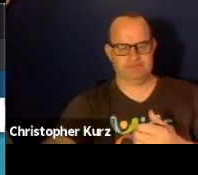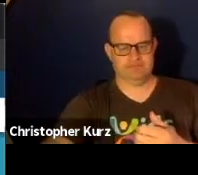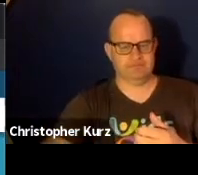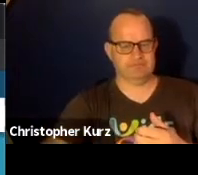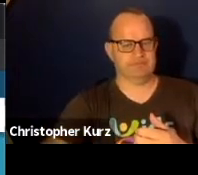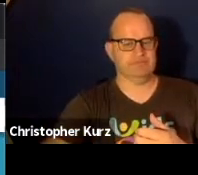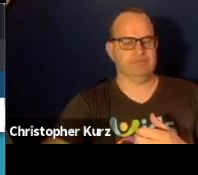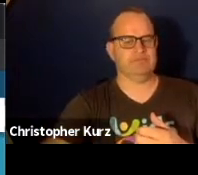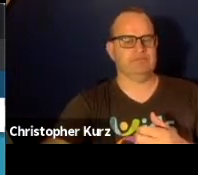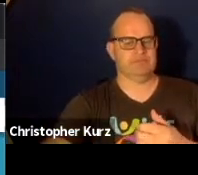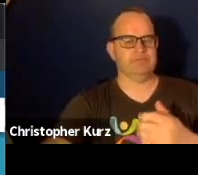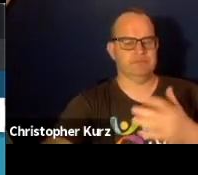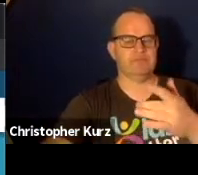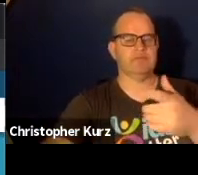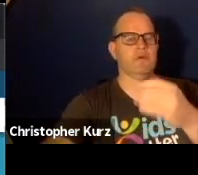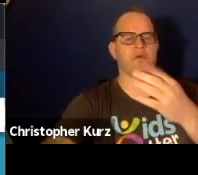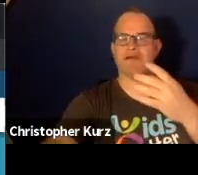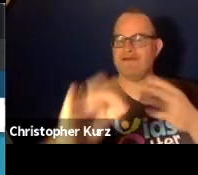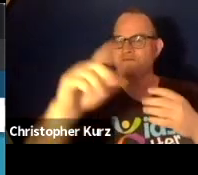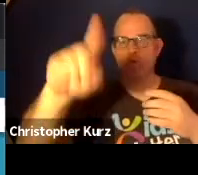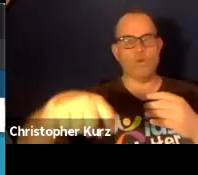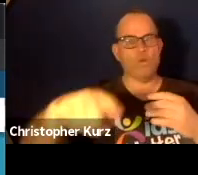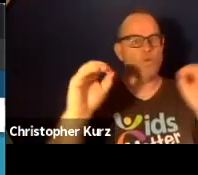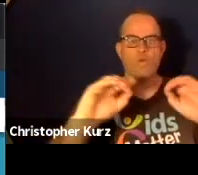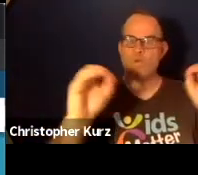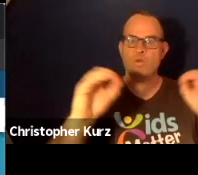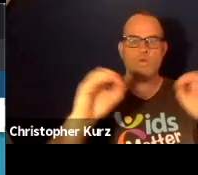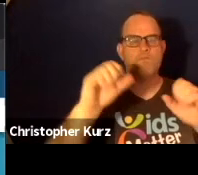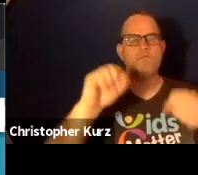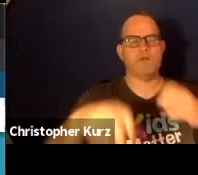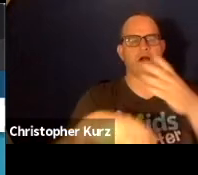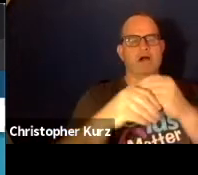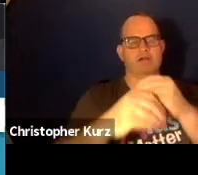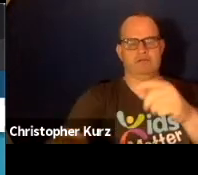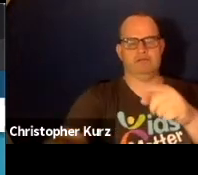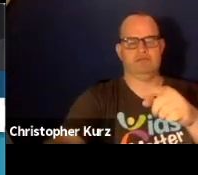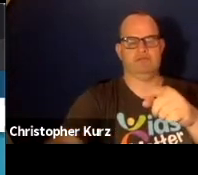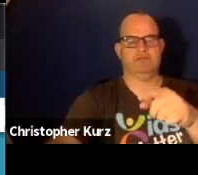variation for American Sign Language. You might want to add Black ASL.